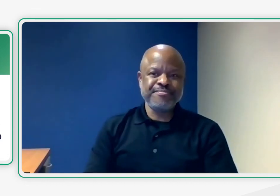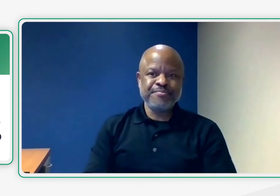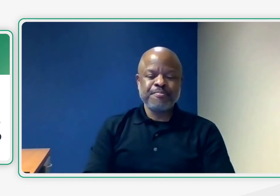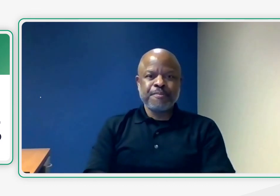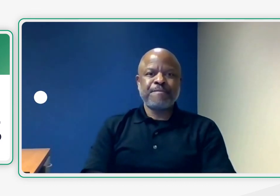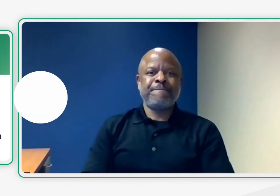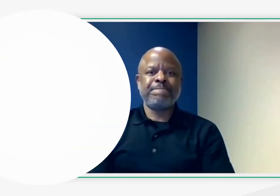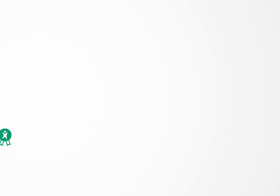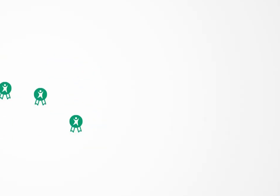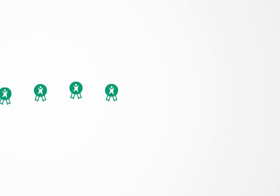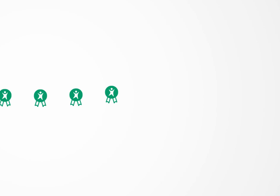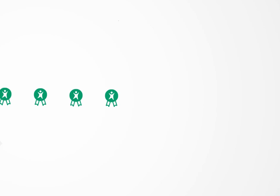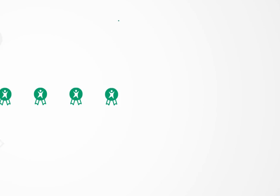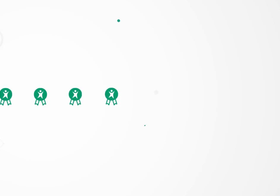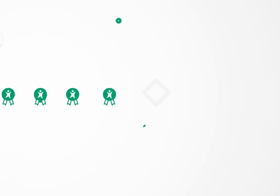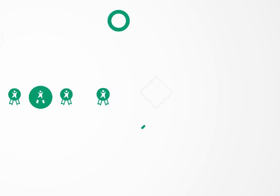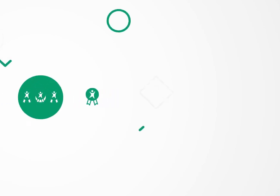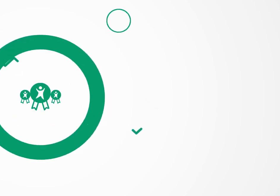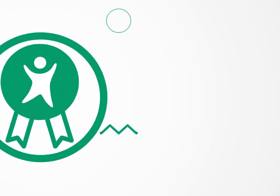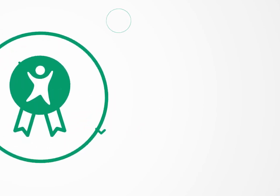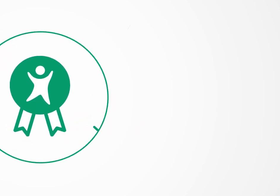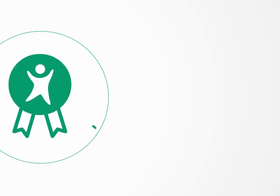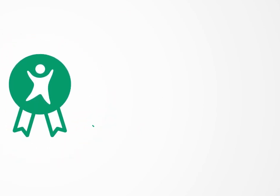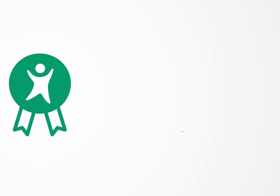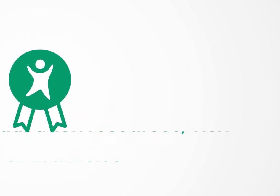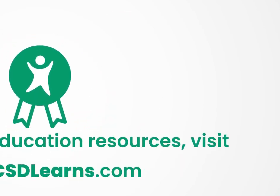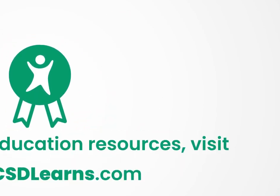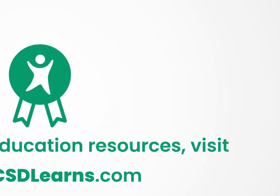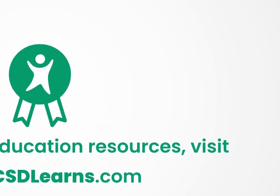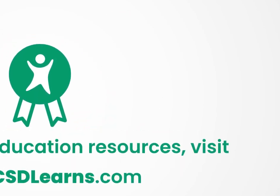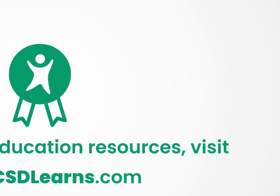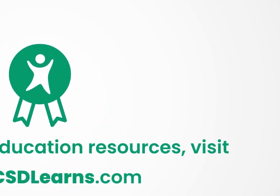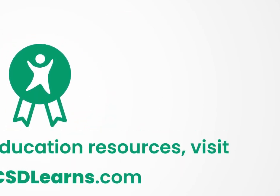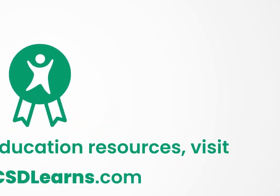All right, have a wonderful evening. [END OF WEBINAR]